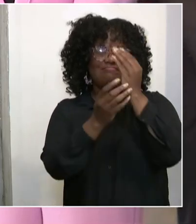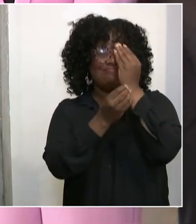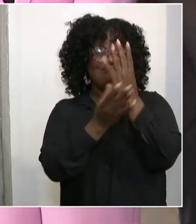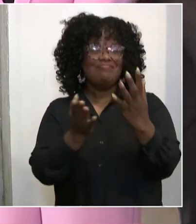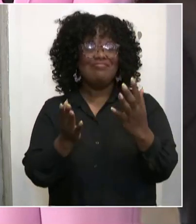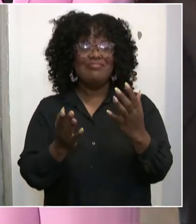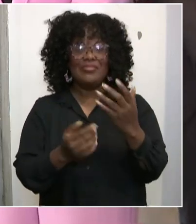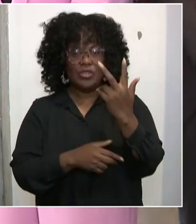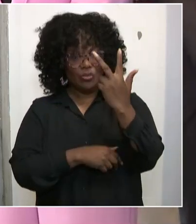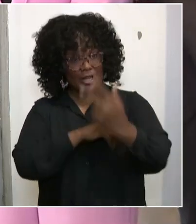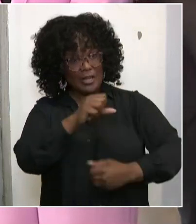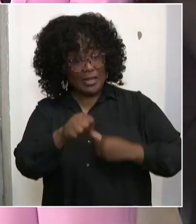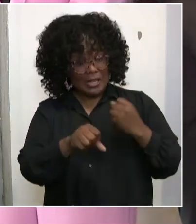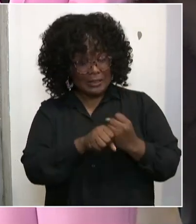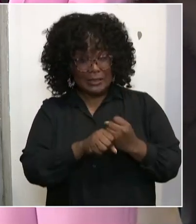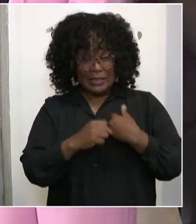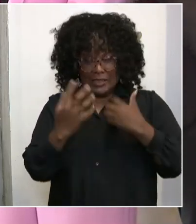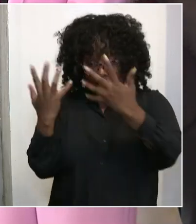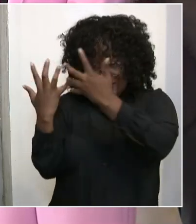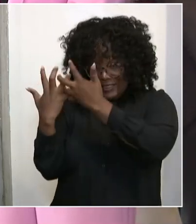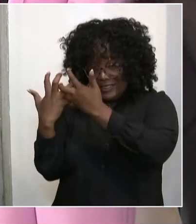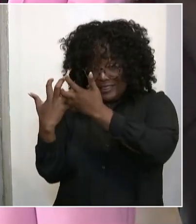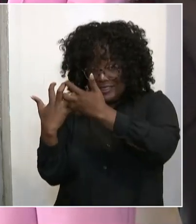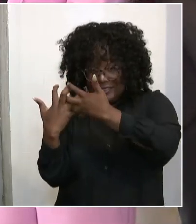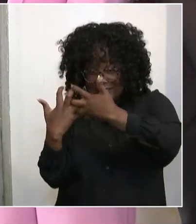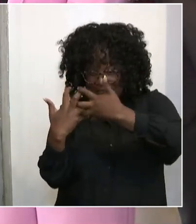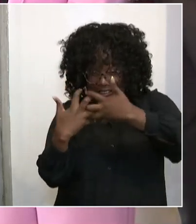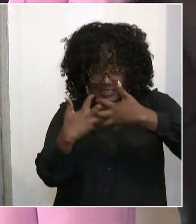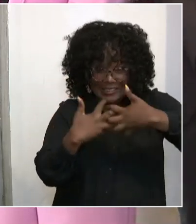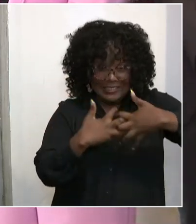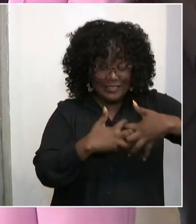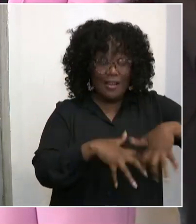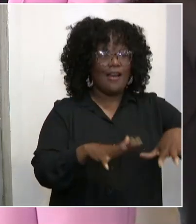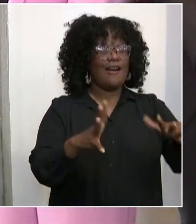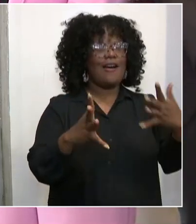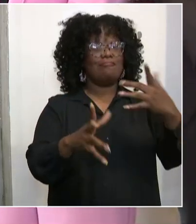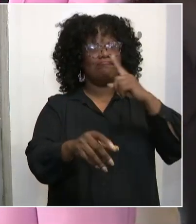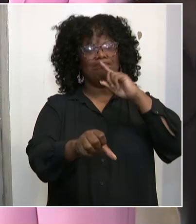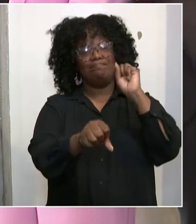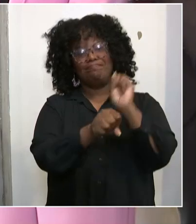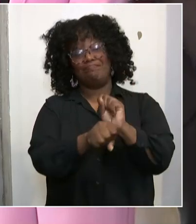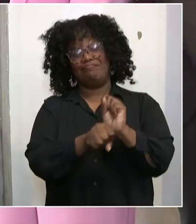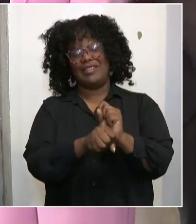think it is an amazing celebration and amazing accomplishment. So, uh, kudos to the community. Thank you,